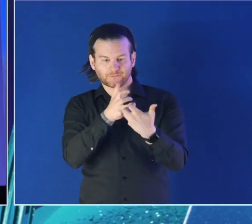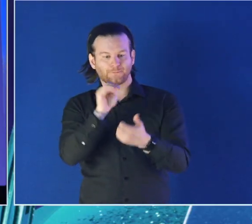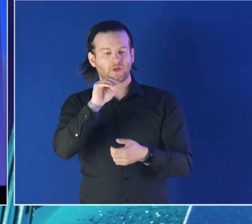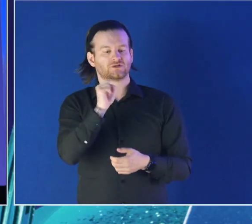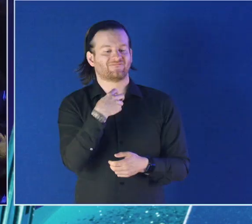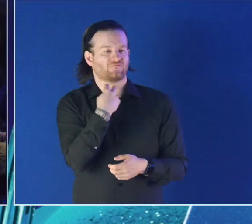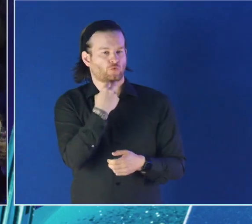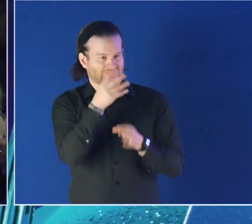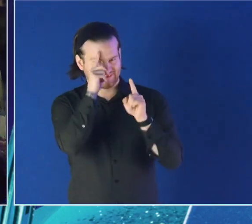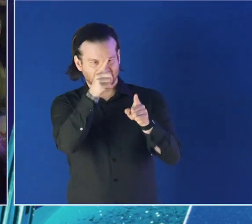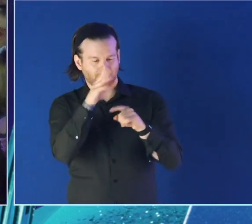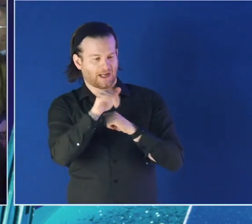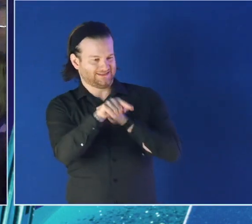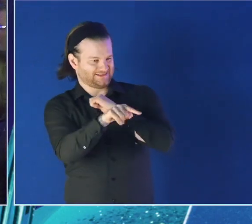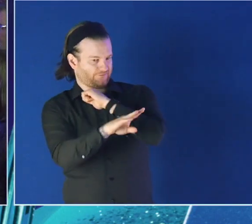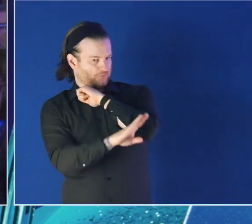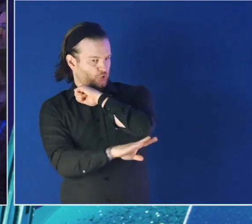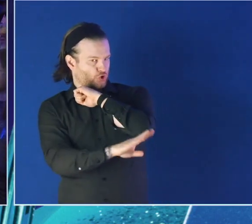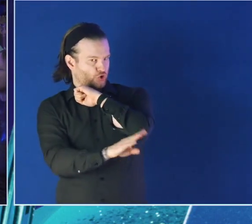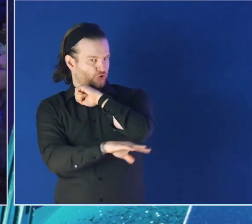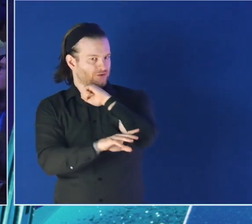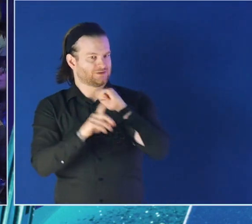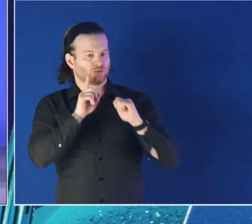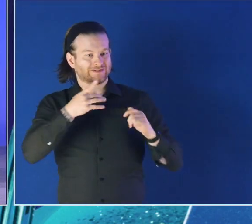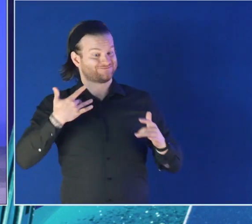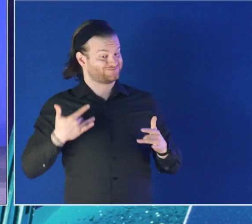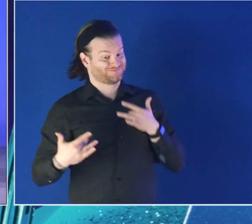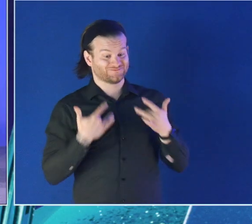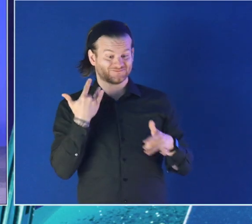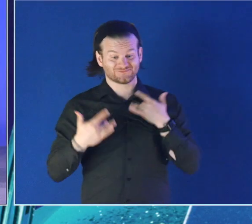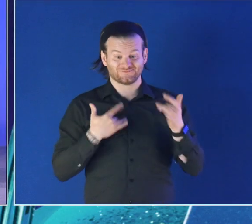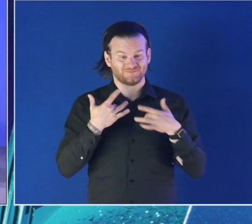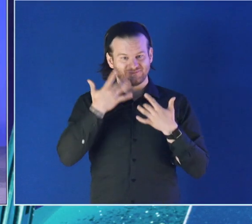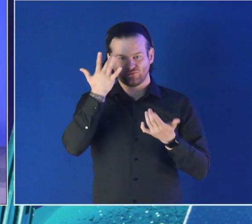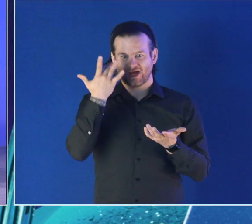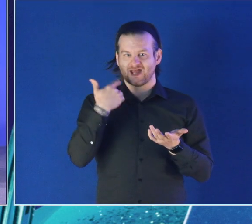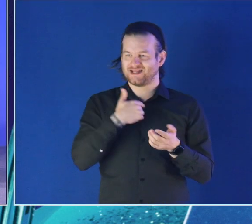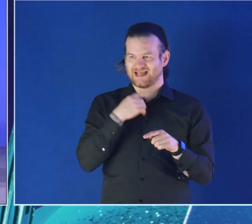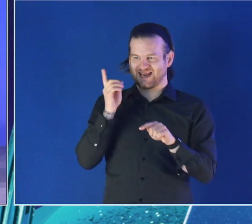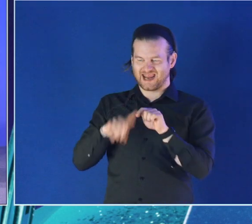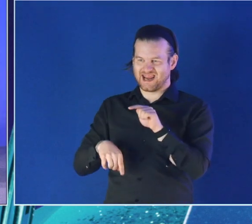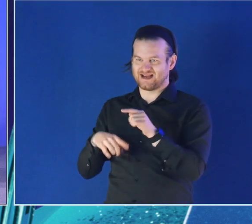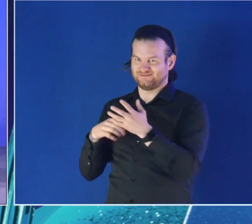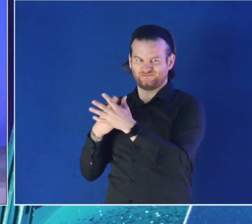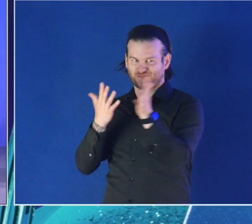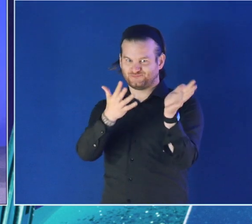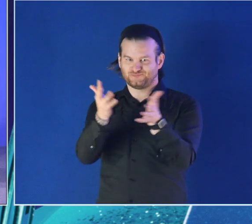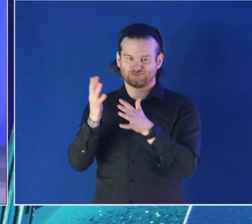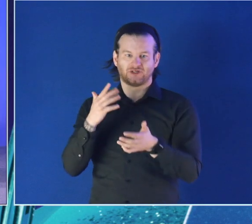We need to offer choice. Choice also means we do need to offer it with any company.